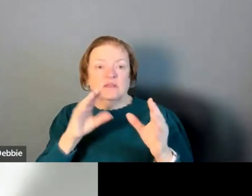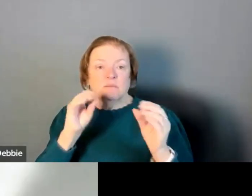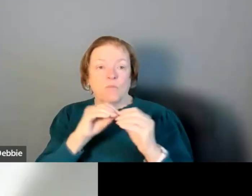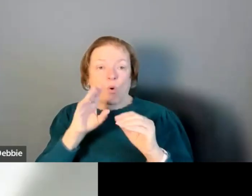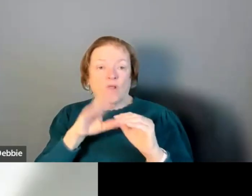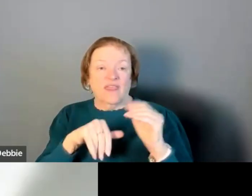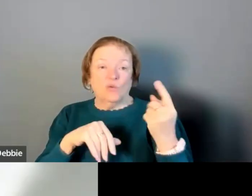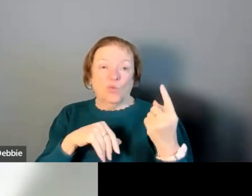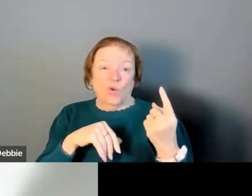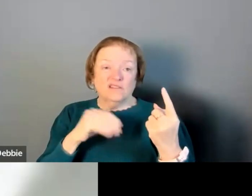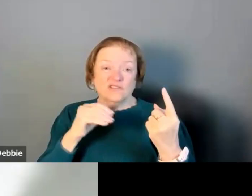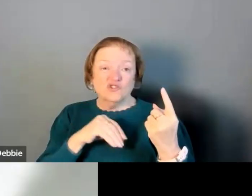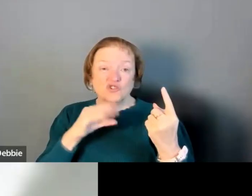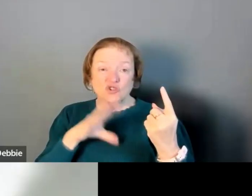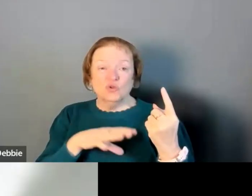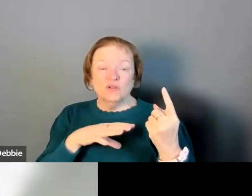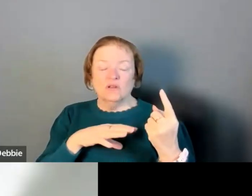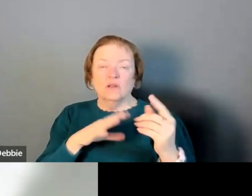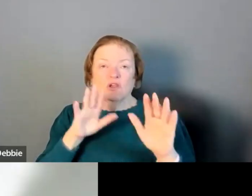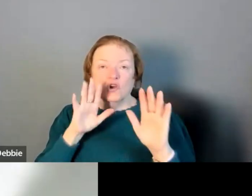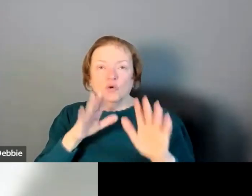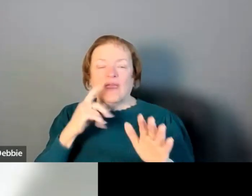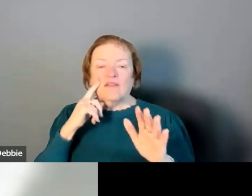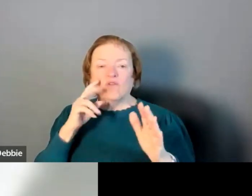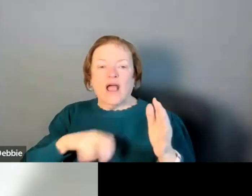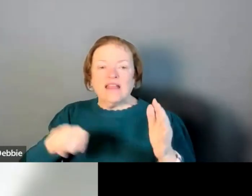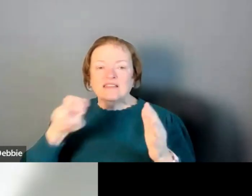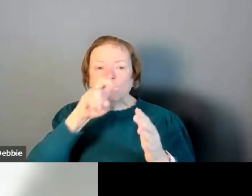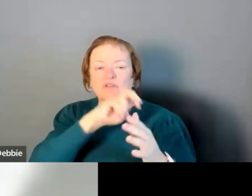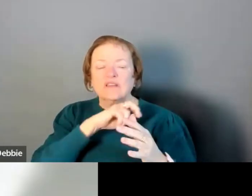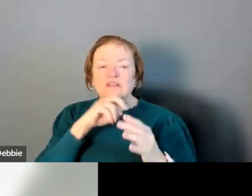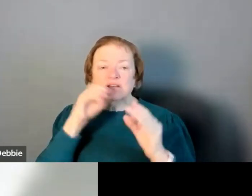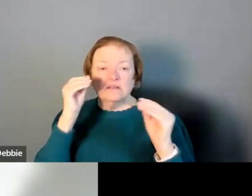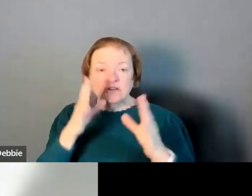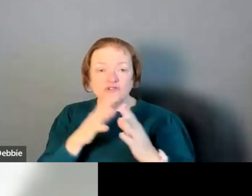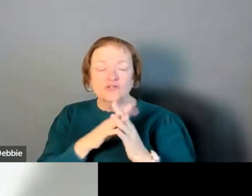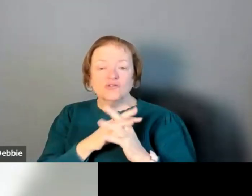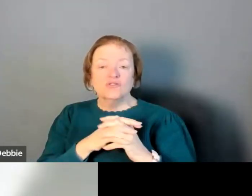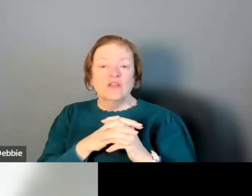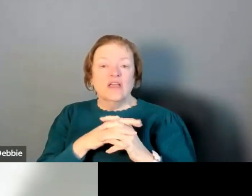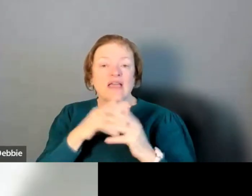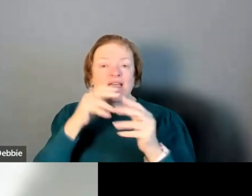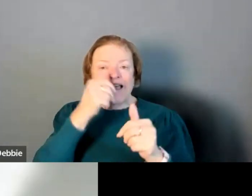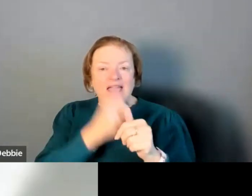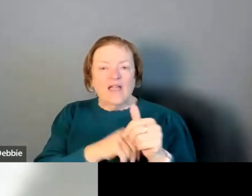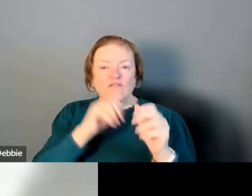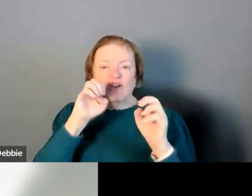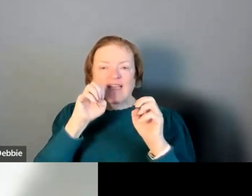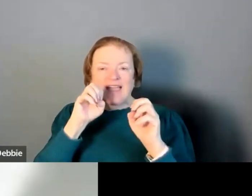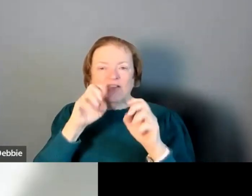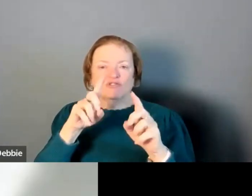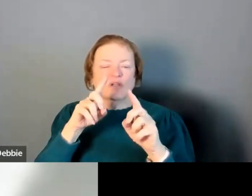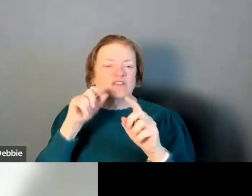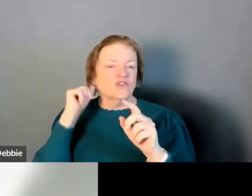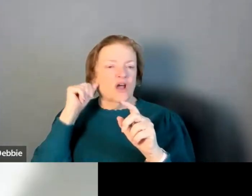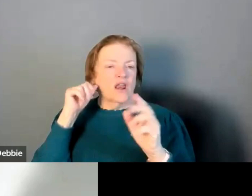really amazing for itinerant teachers. I think, you know, every educational audiologist can have one. It saves so much time.